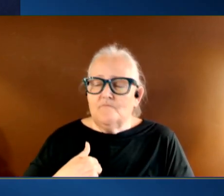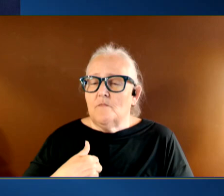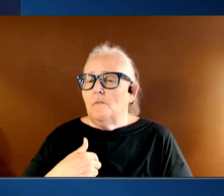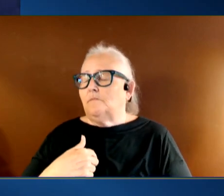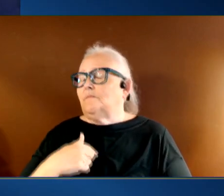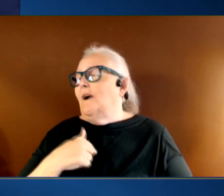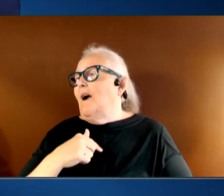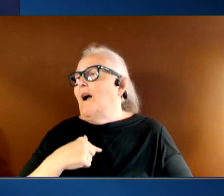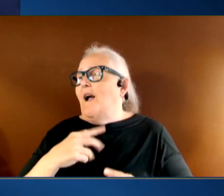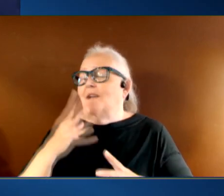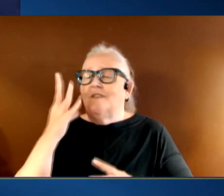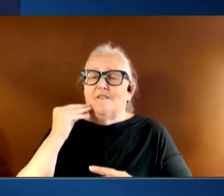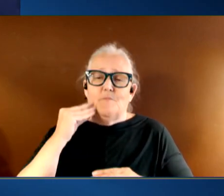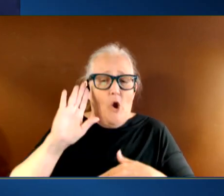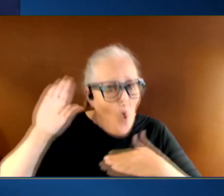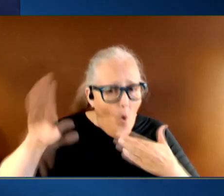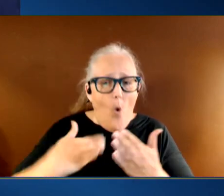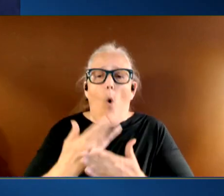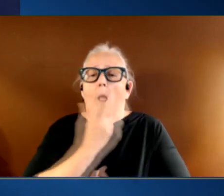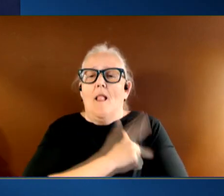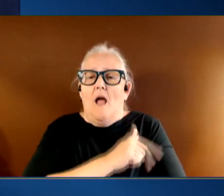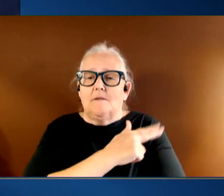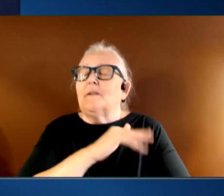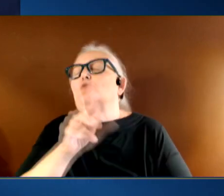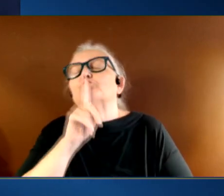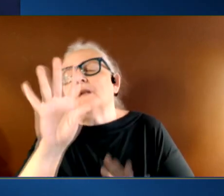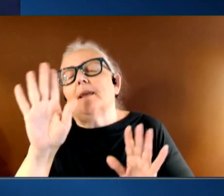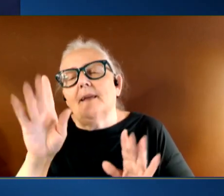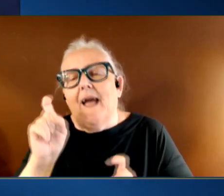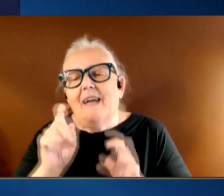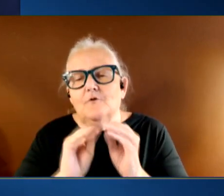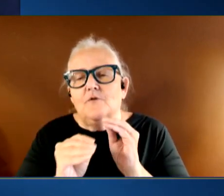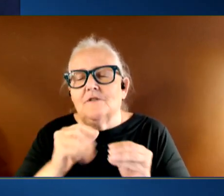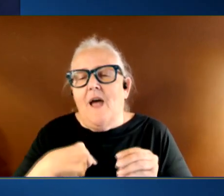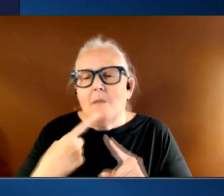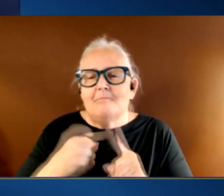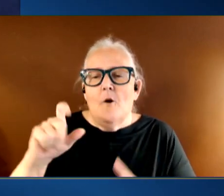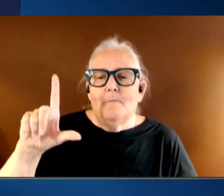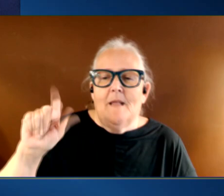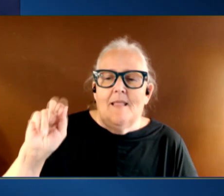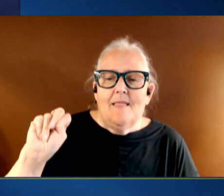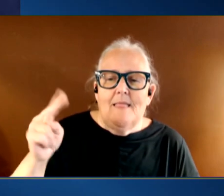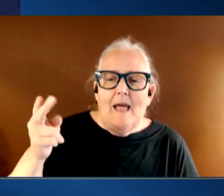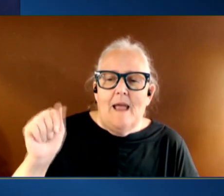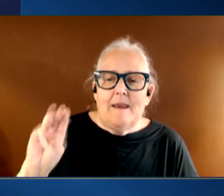area. There is a correction -- I'm actually from Lanham, Maryland. So, Children's National Medical,